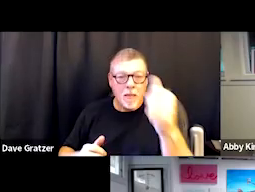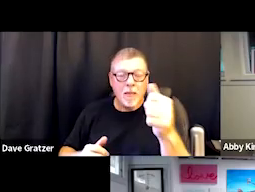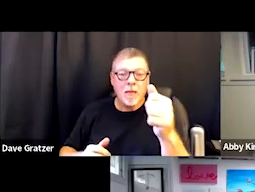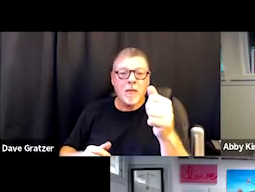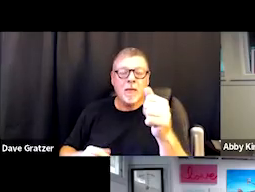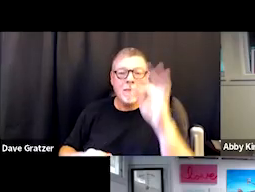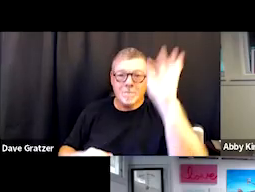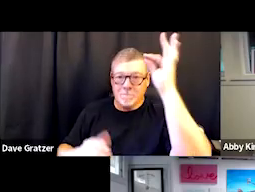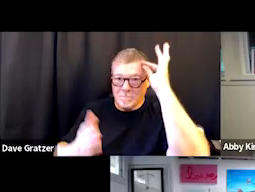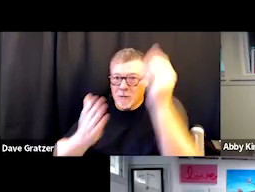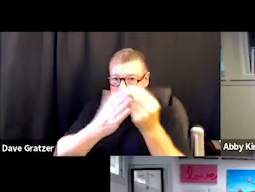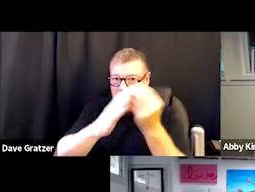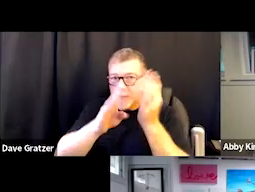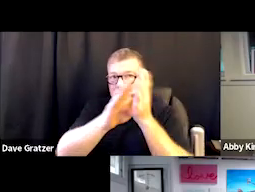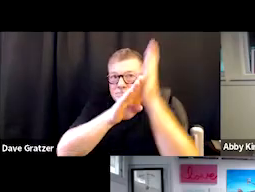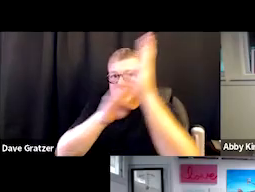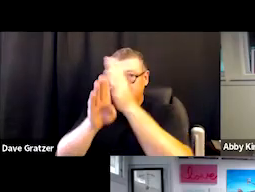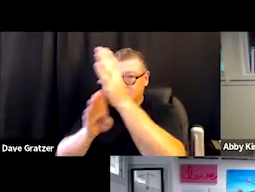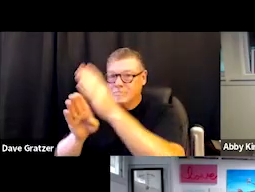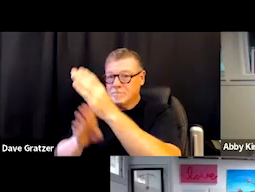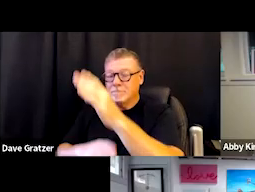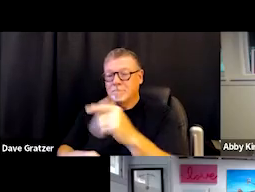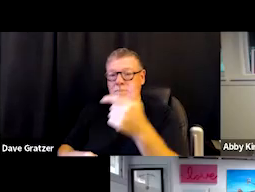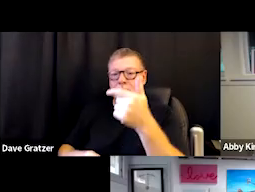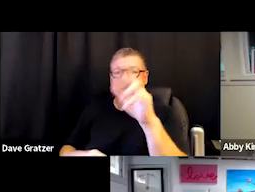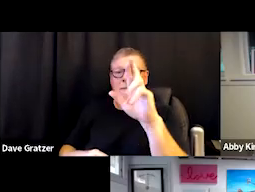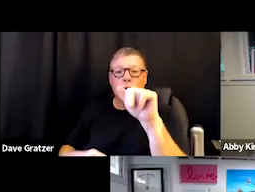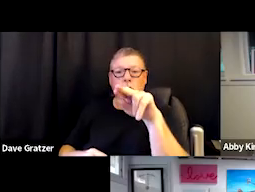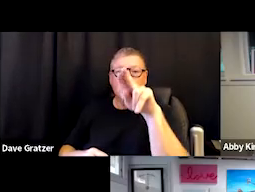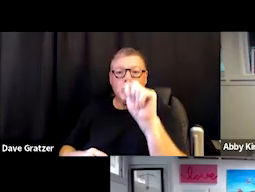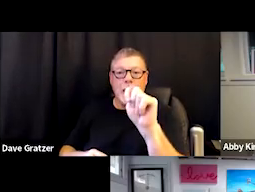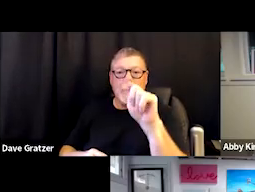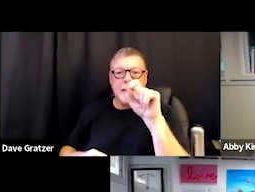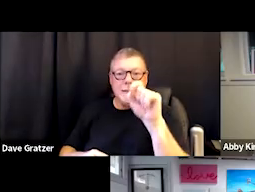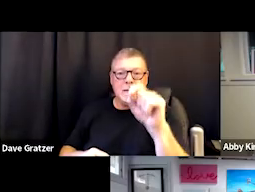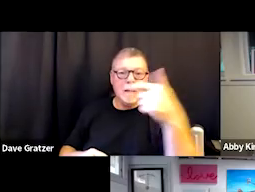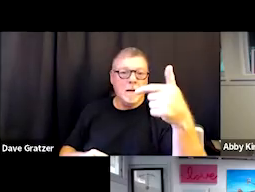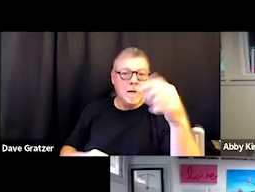on grants.gov and some of those other sources that we've got listed on there.